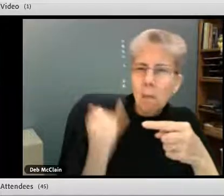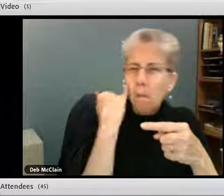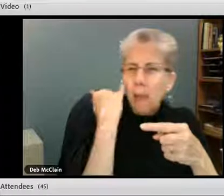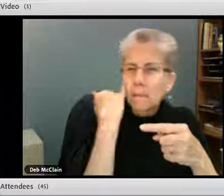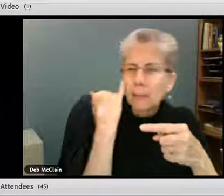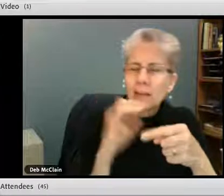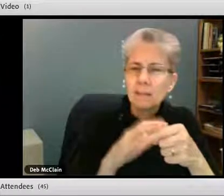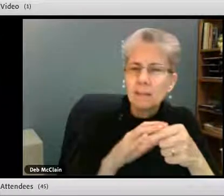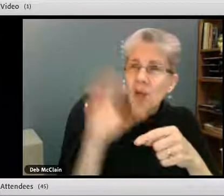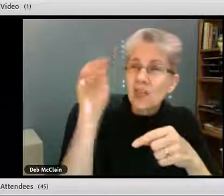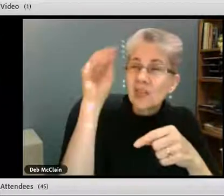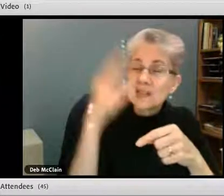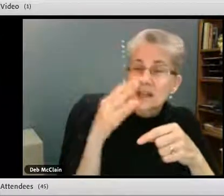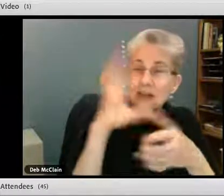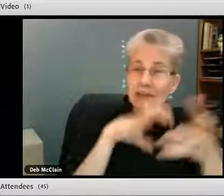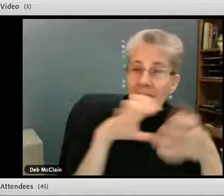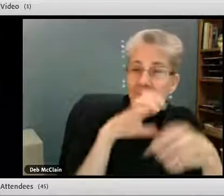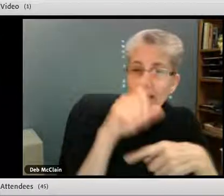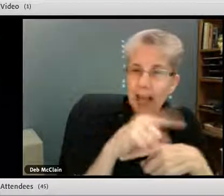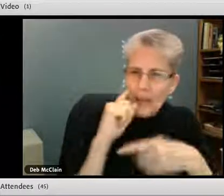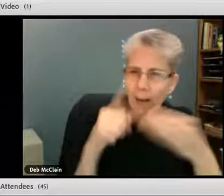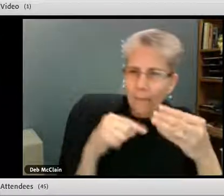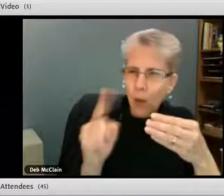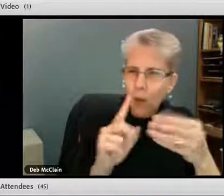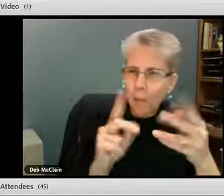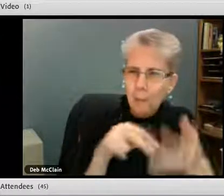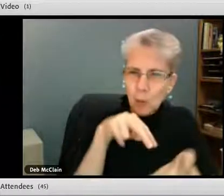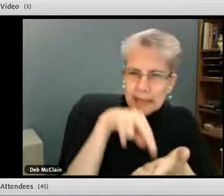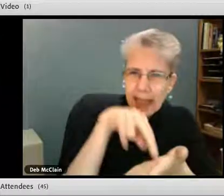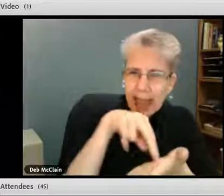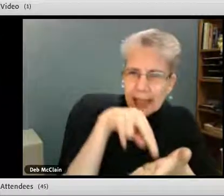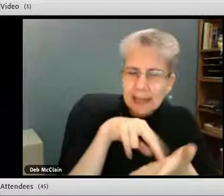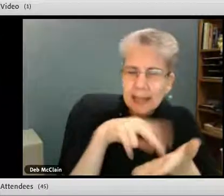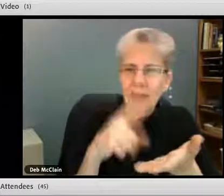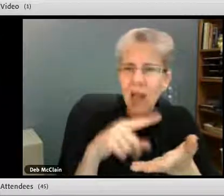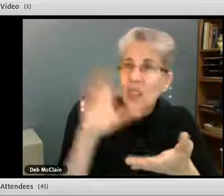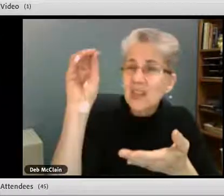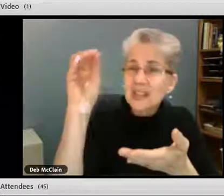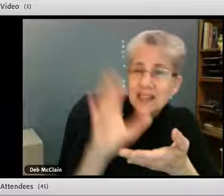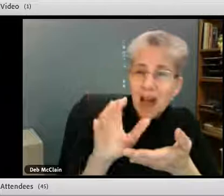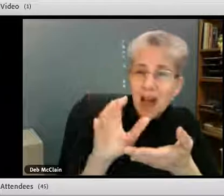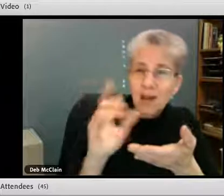Think about where people are standing, what sun is on them, what light from overhead are on them.